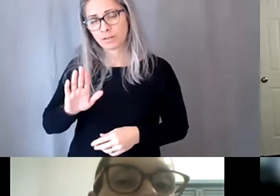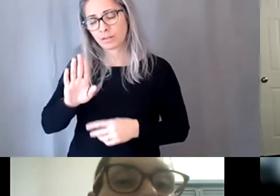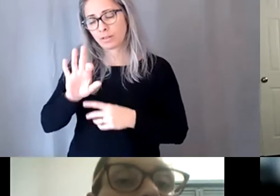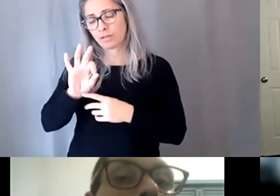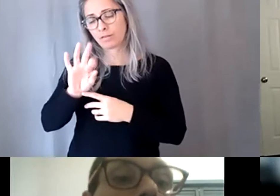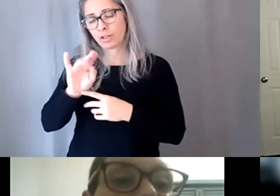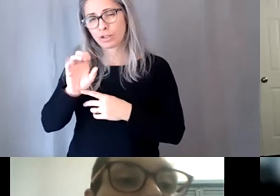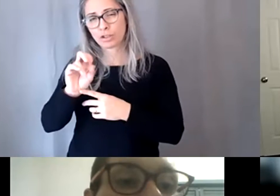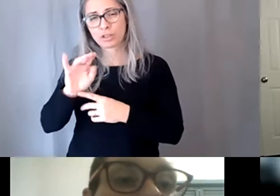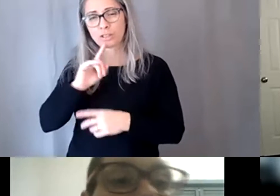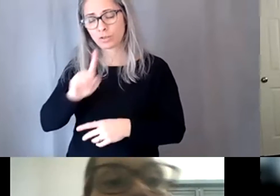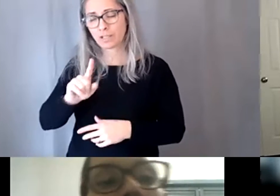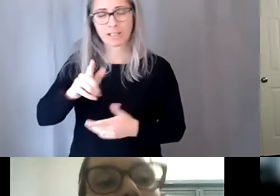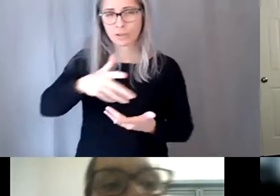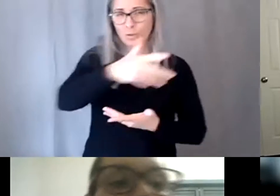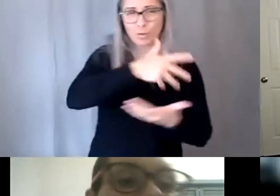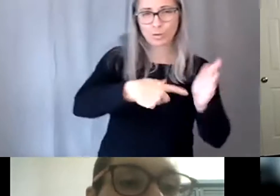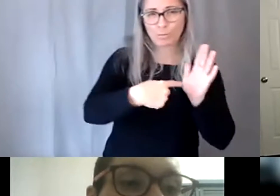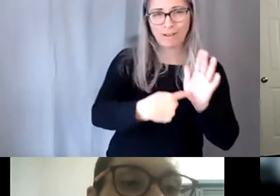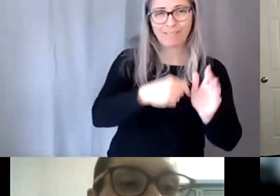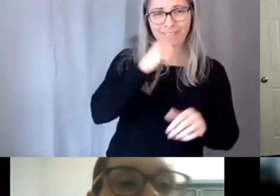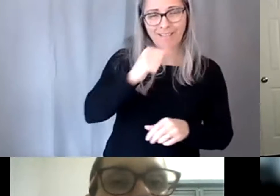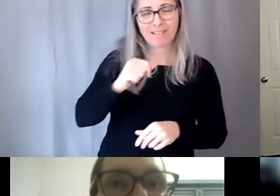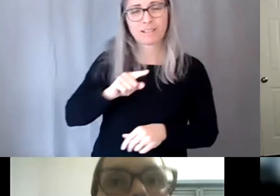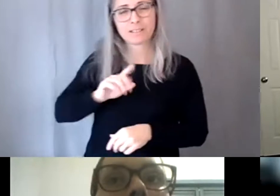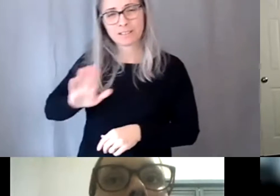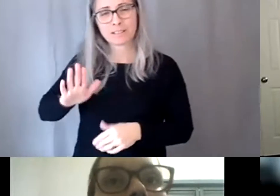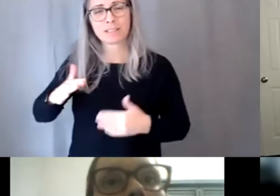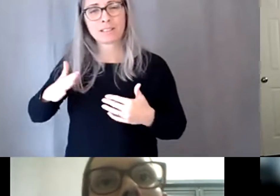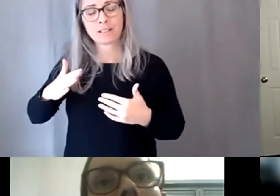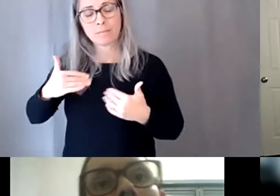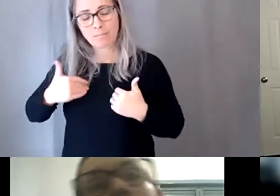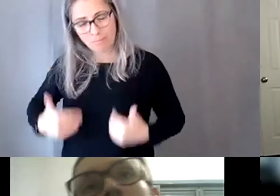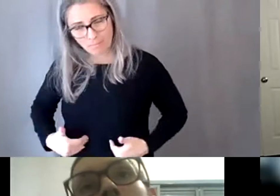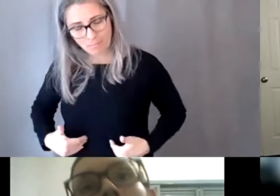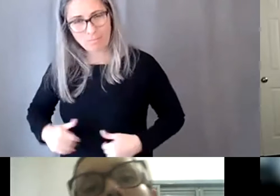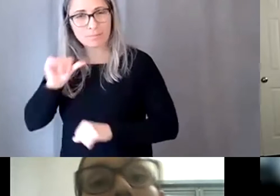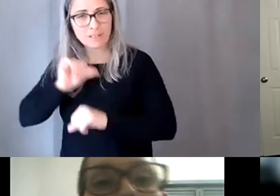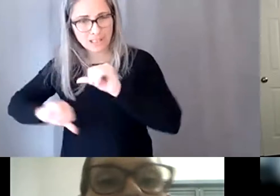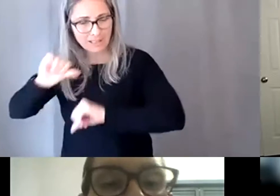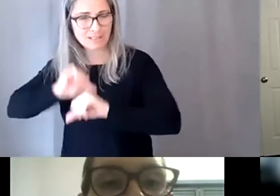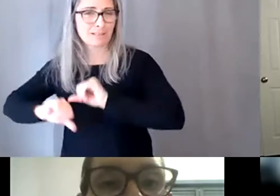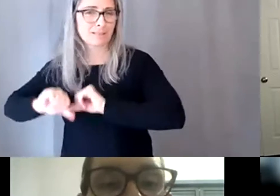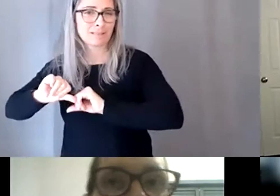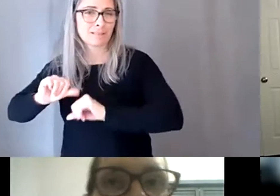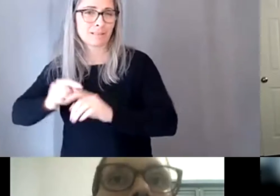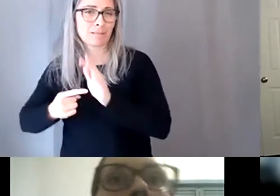it's not a social model per se so in my point of view